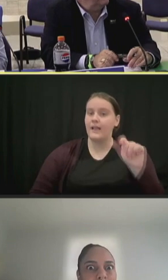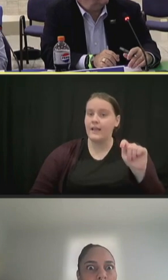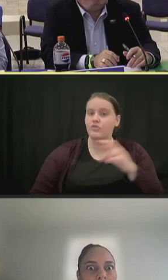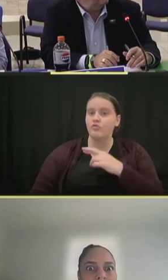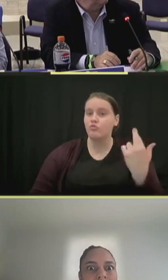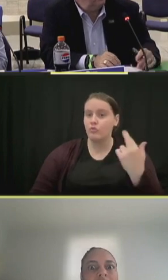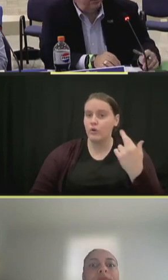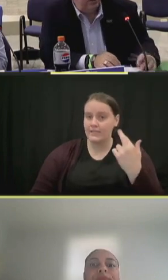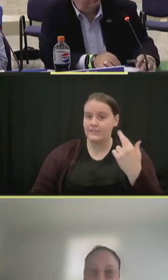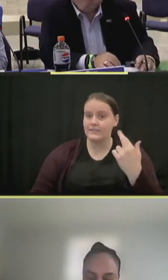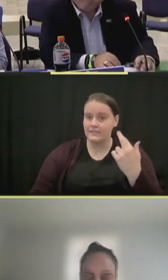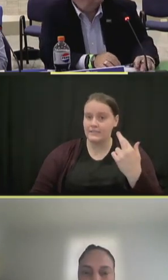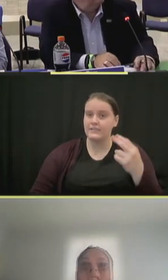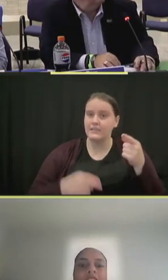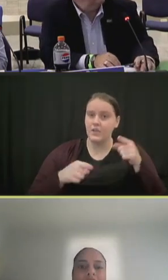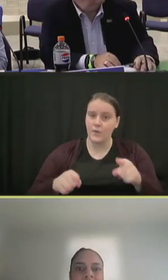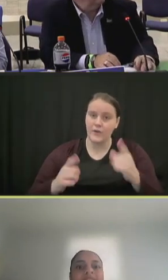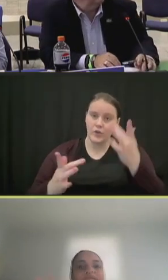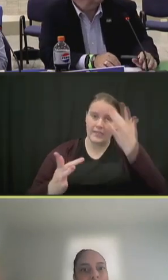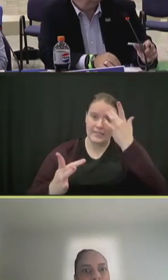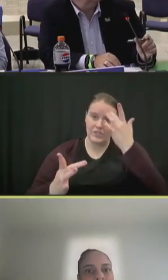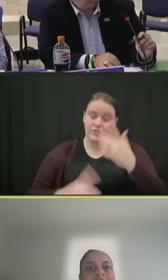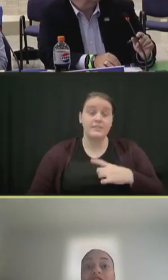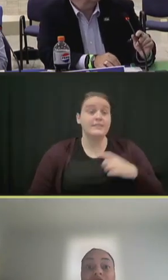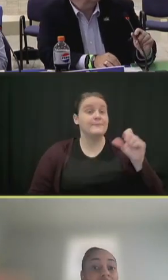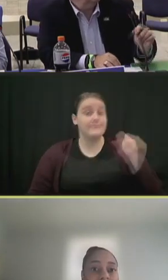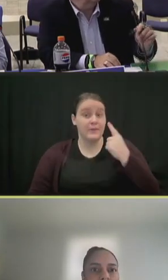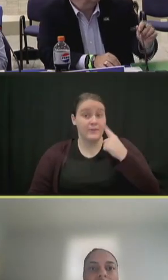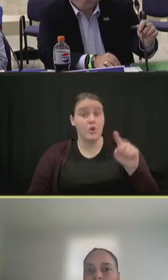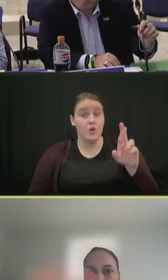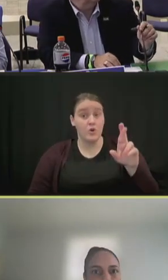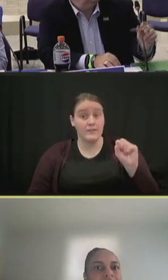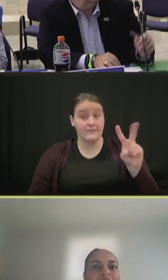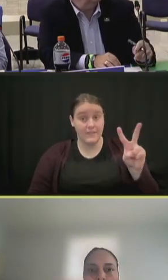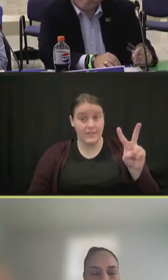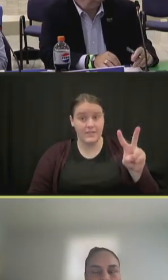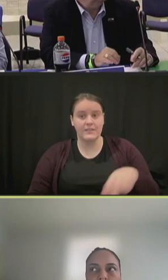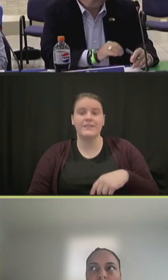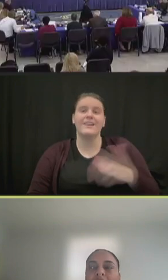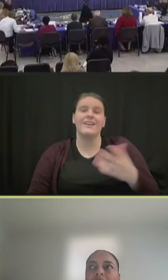May Malik: Yes, for RSV. Yes, and the chronic conditions -- not just RSV, right? COVID as well,